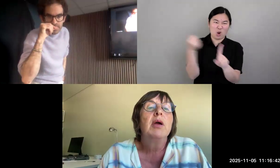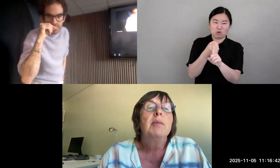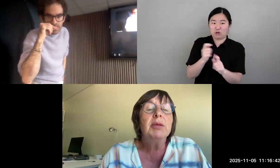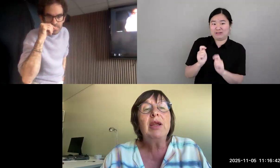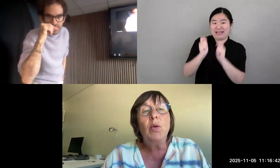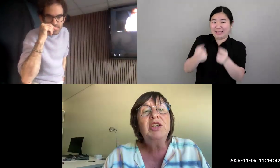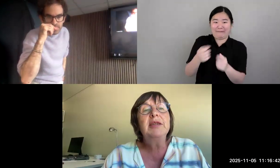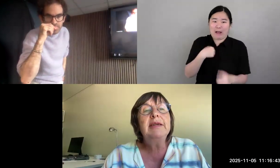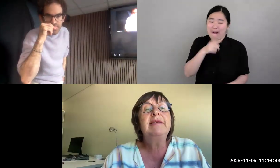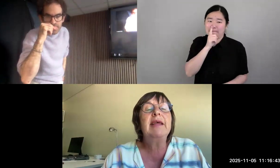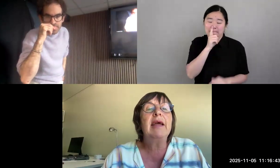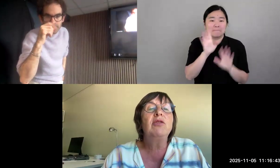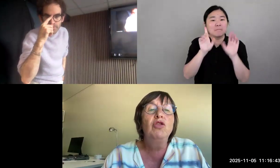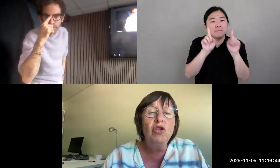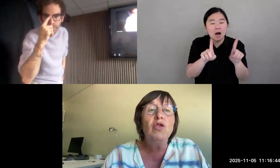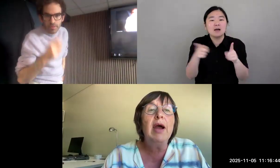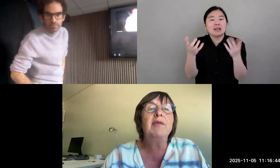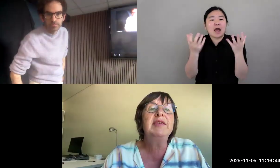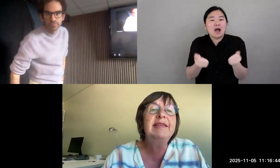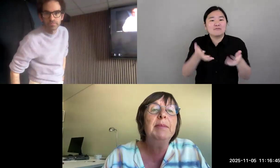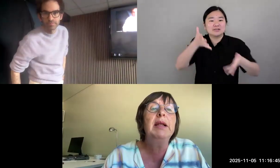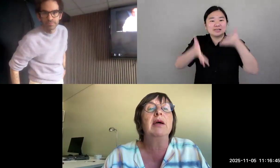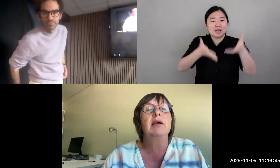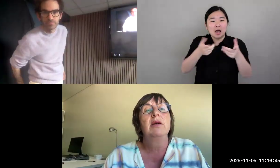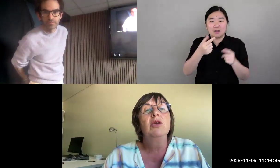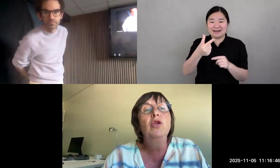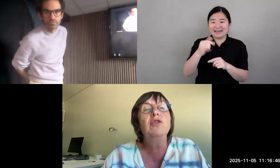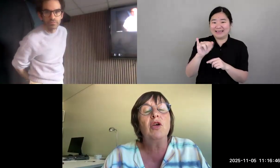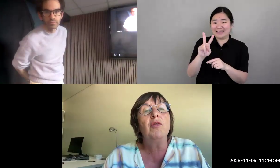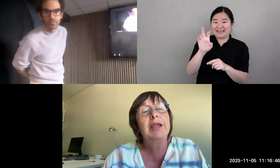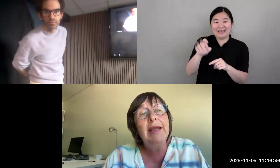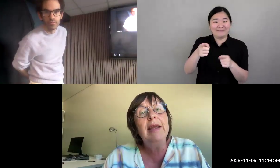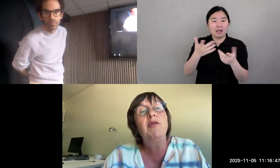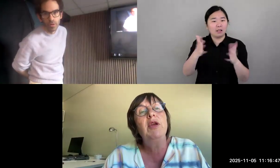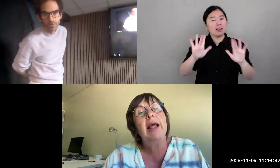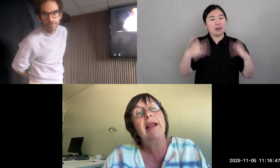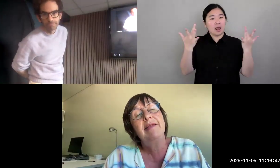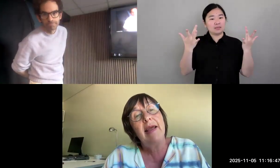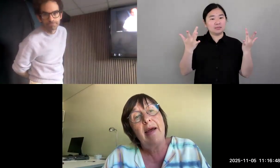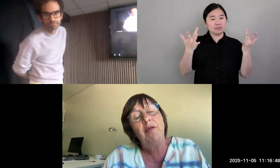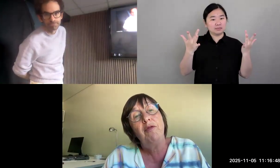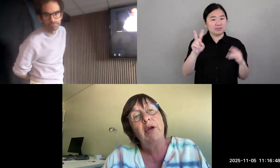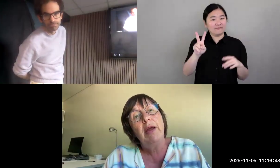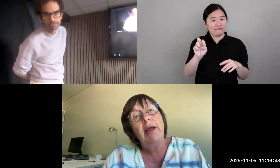But my question is, do you have a similar use of GIVE in LSF?